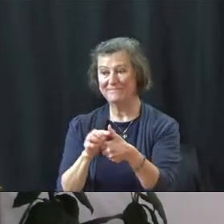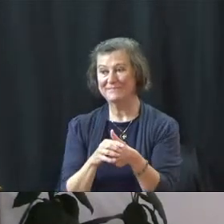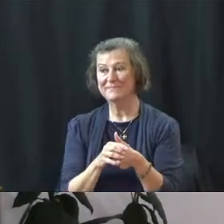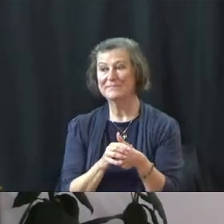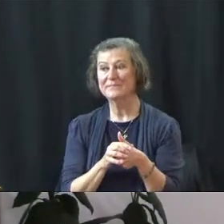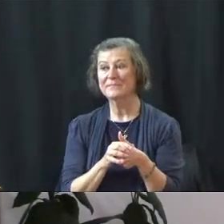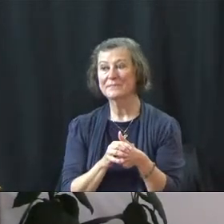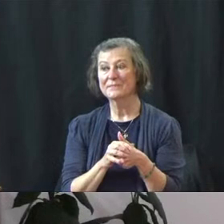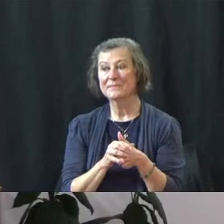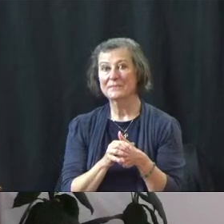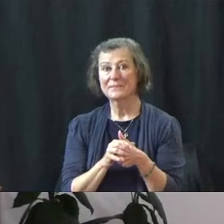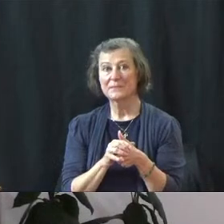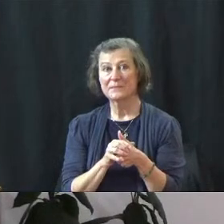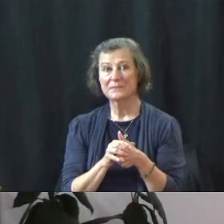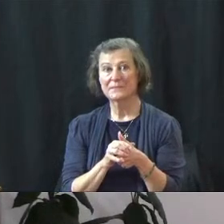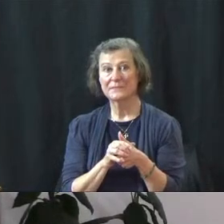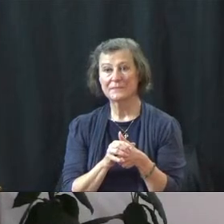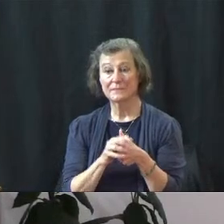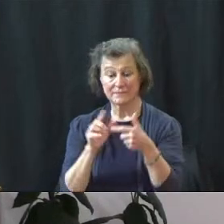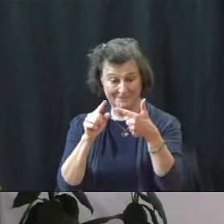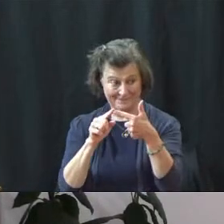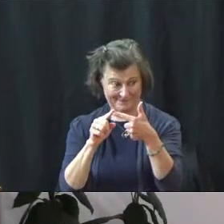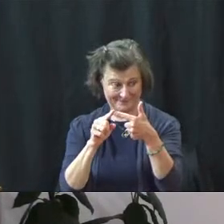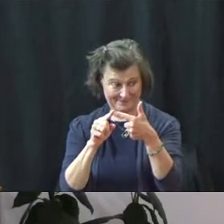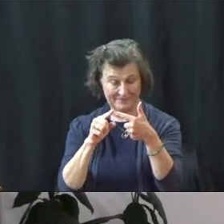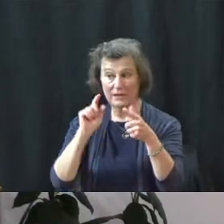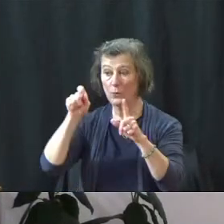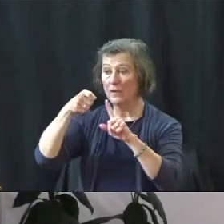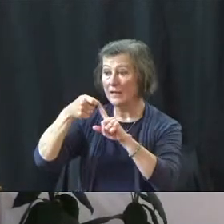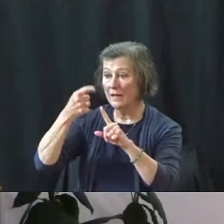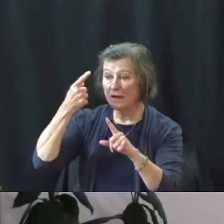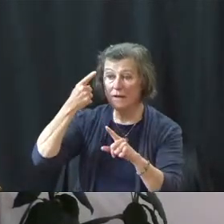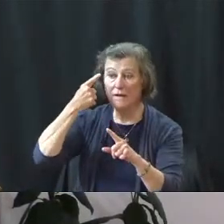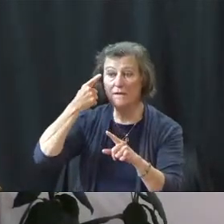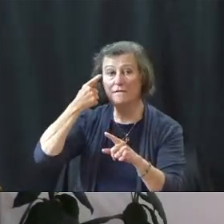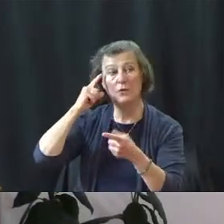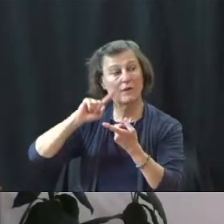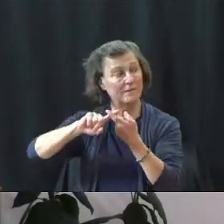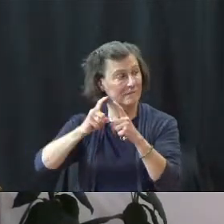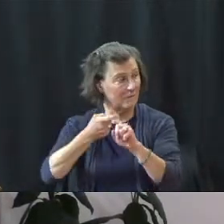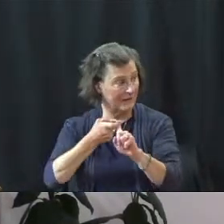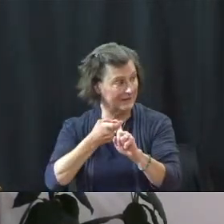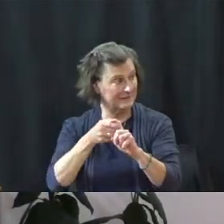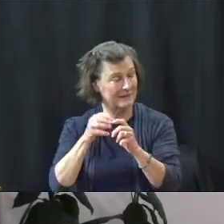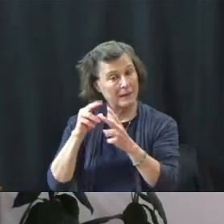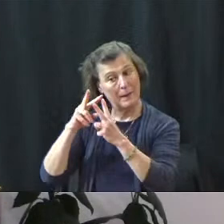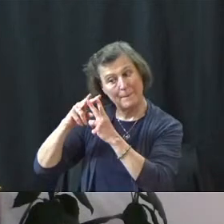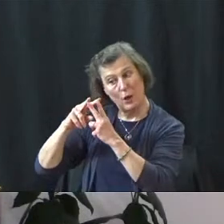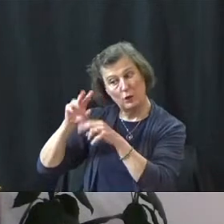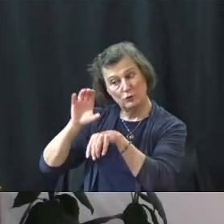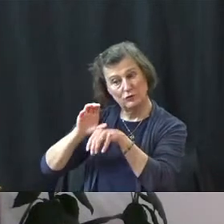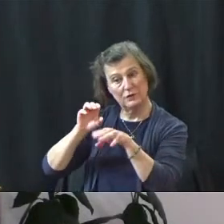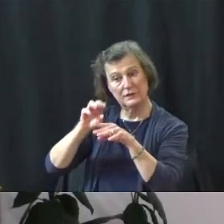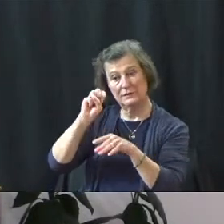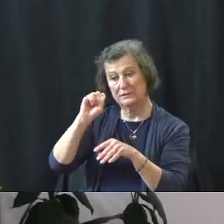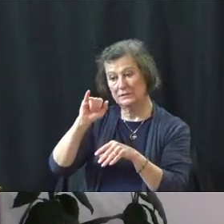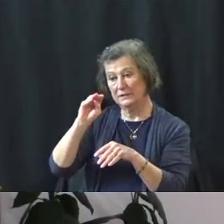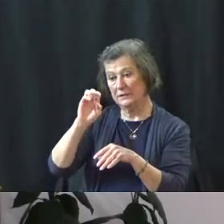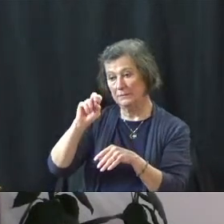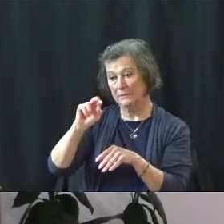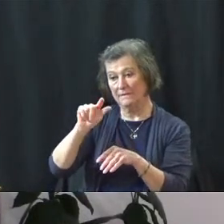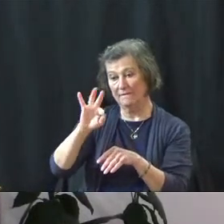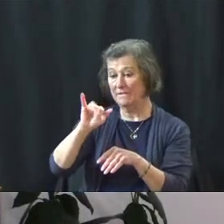The second we light for our friends in our partner church in Simenfalva, Transylvania,